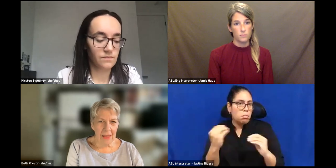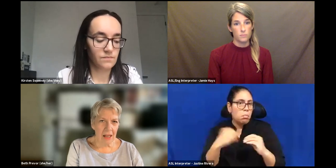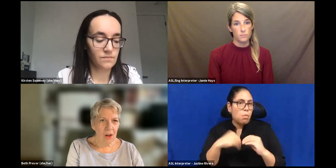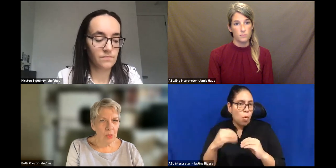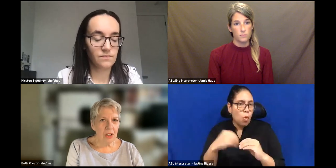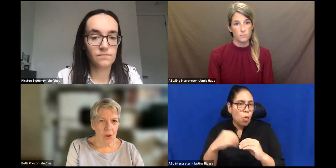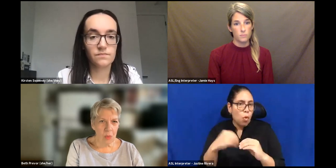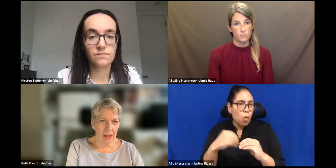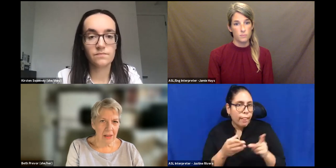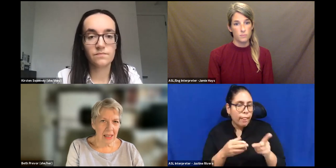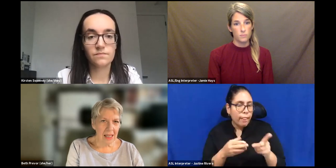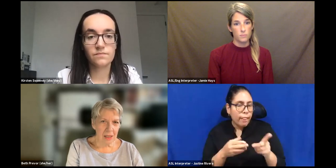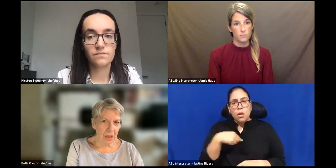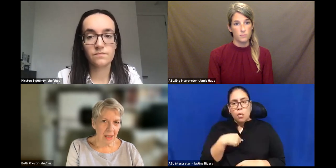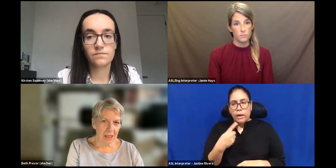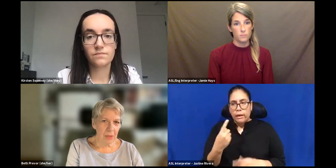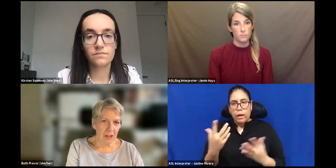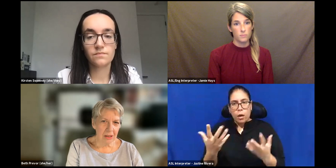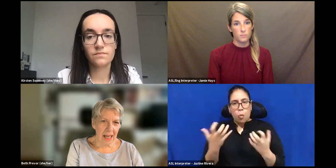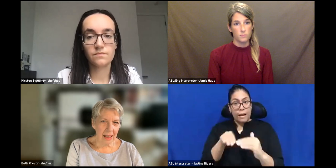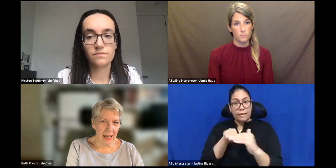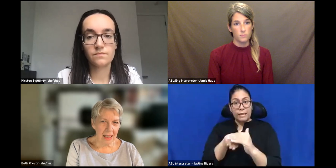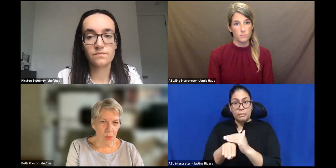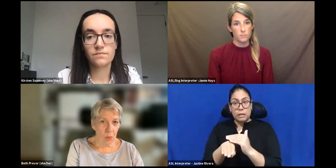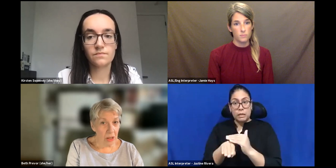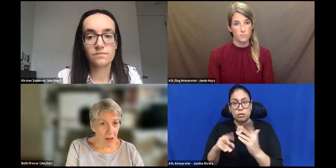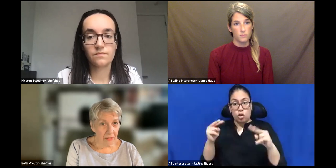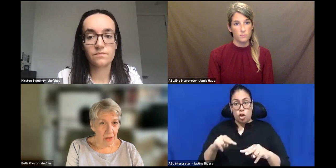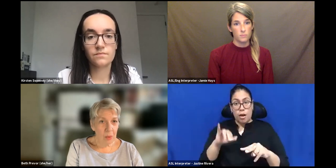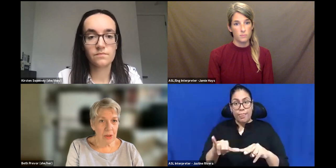that we don't want accessibility to be looked at as a one-off. We